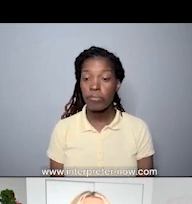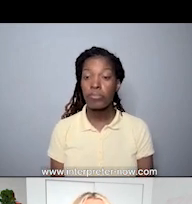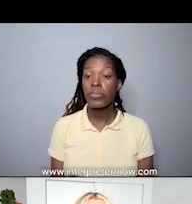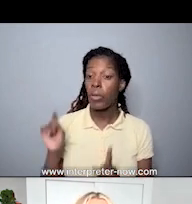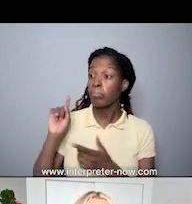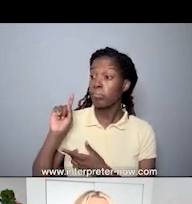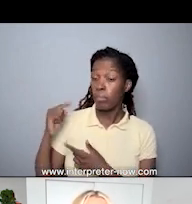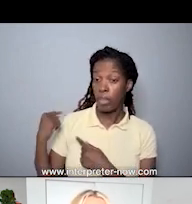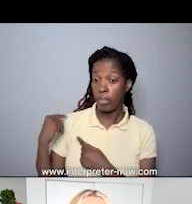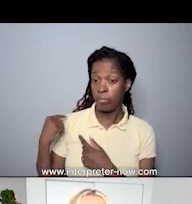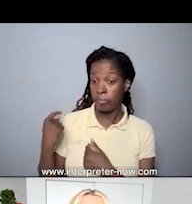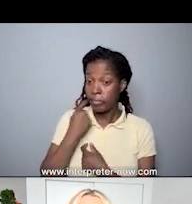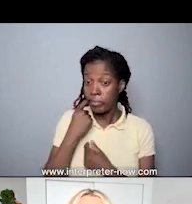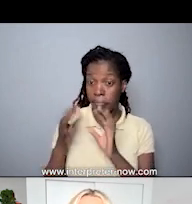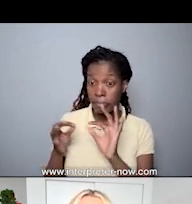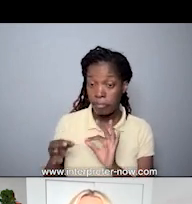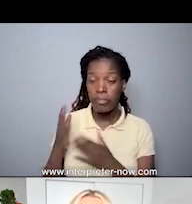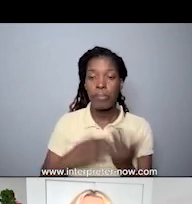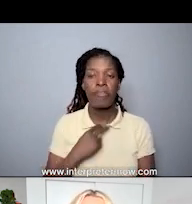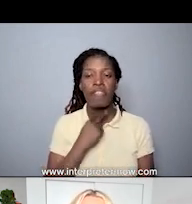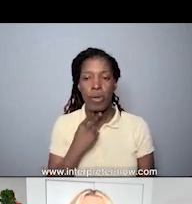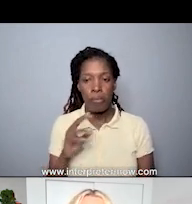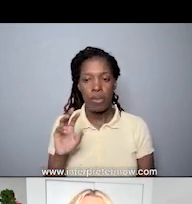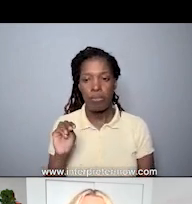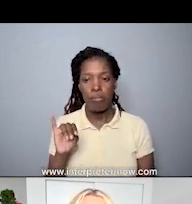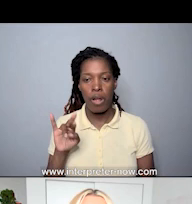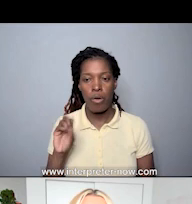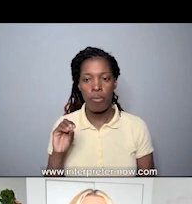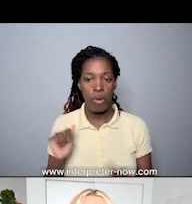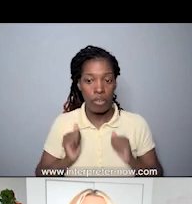So those are some verbal microaggressions specifically.